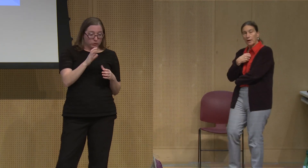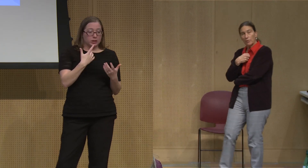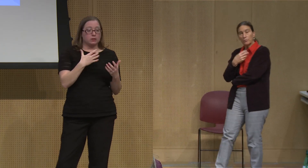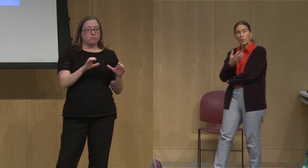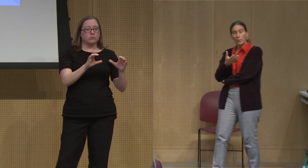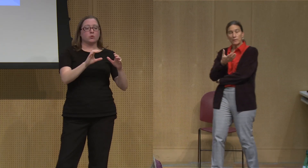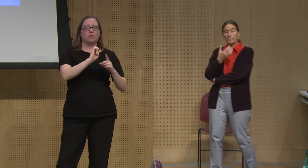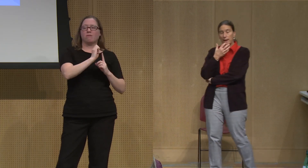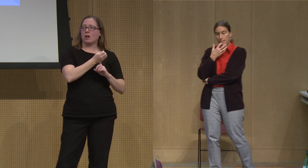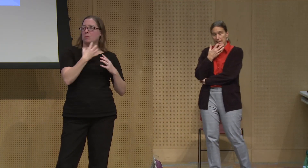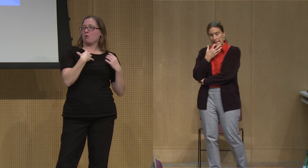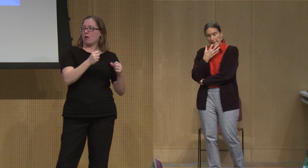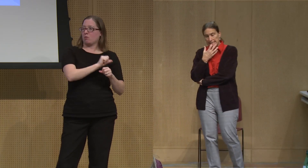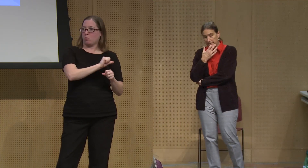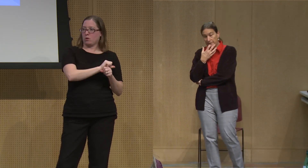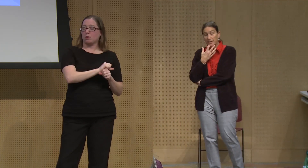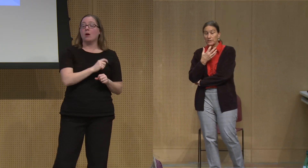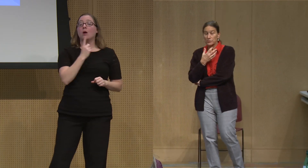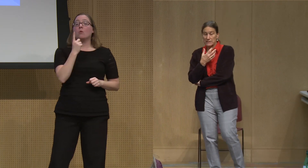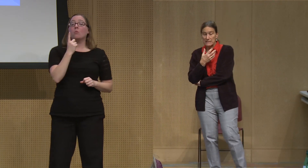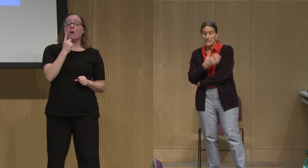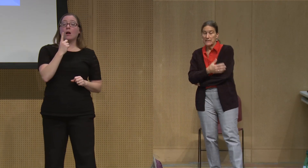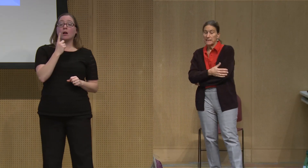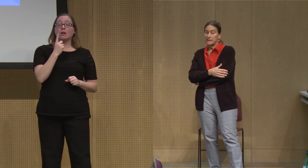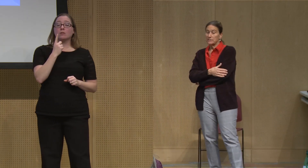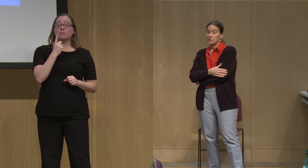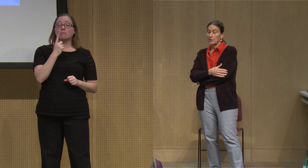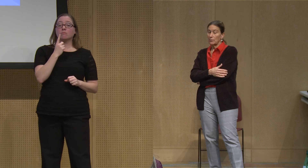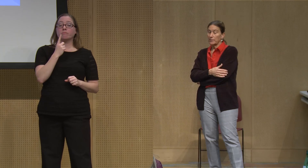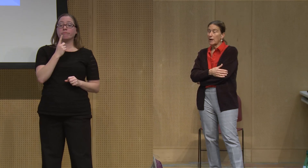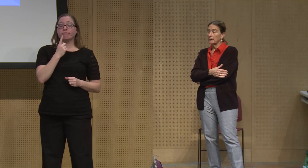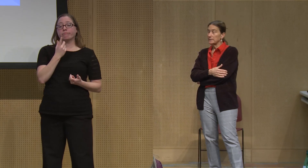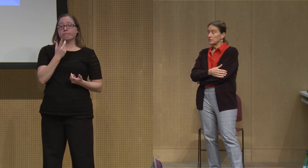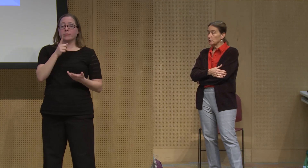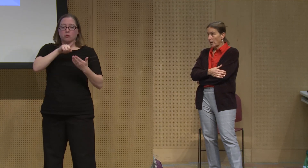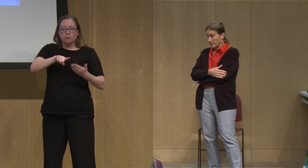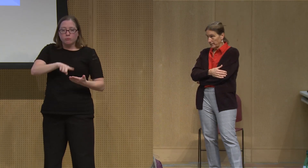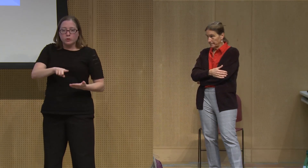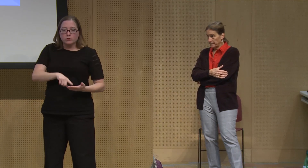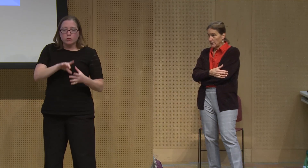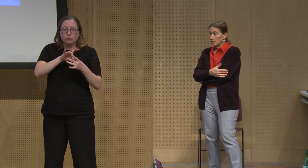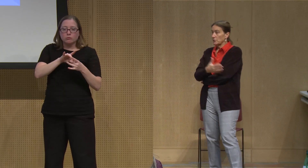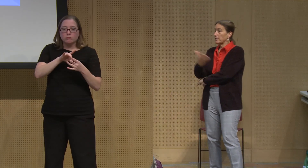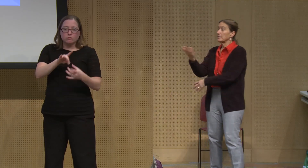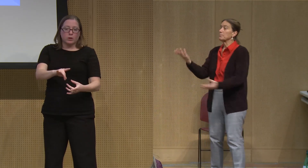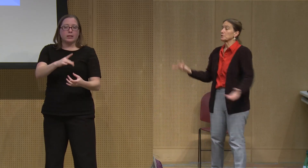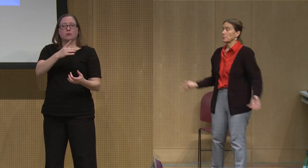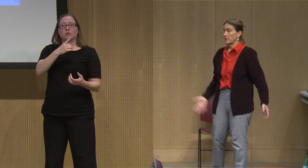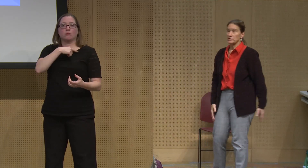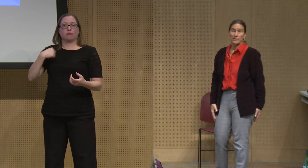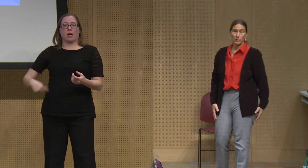ONE OF THEM DID A VERY INTERESTING STUDY WITH COLLEAGUES IN CHINA. SO THE OLYMPICS WERE THERE SEVERAL YEARS AGO,